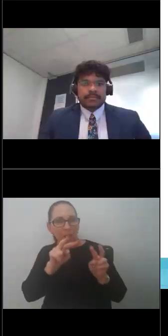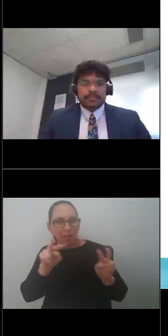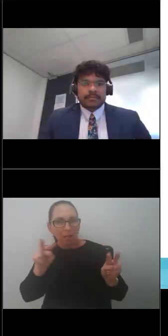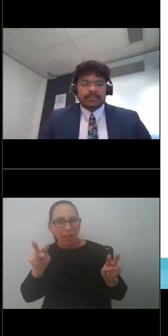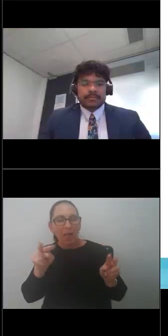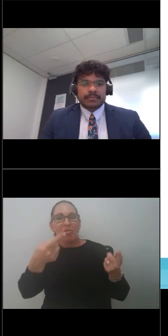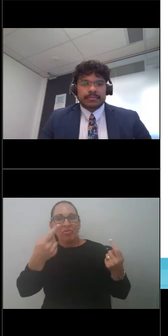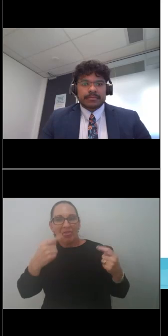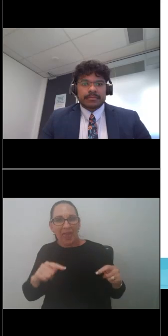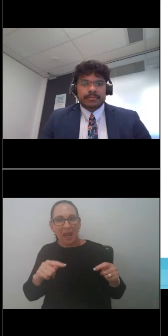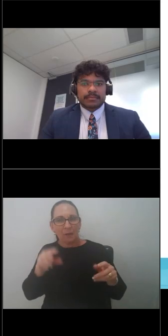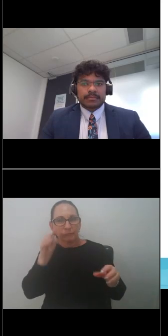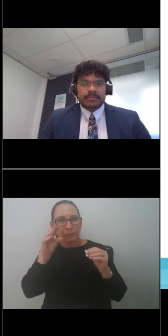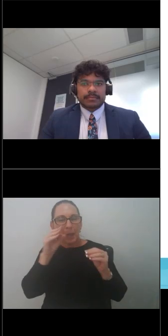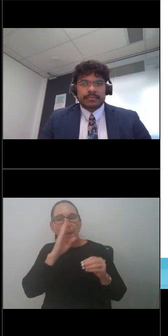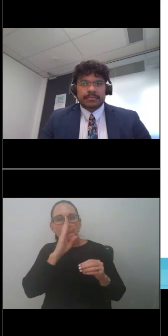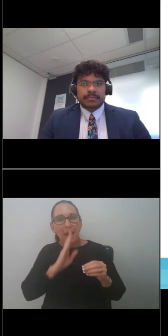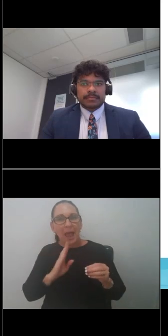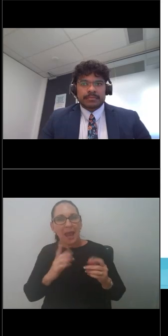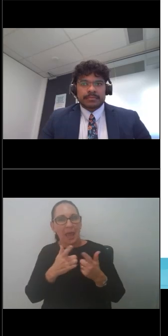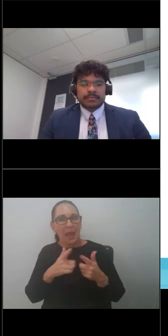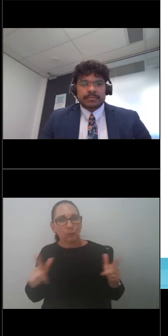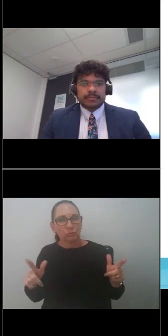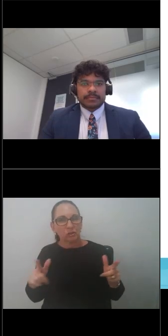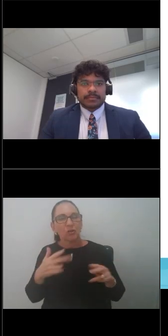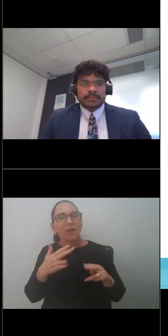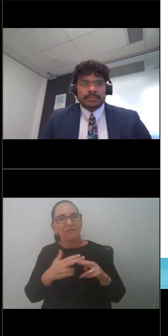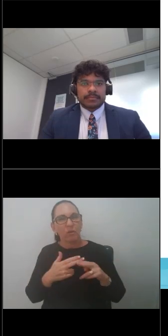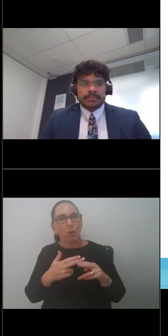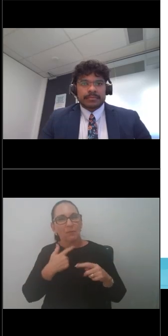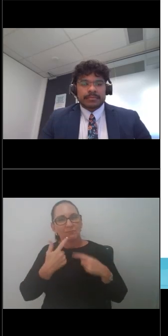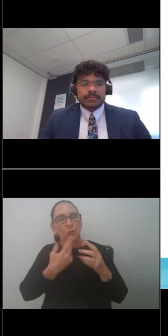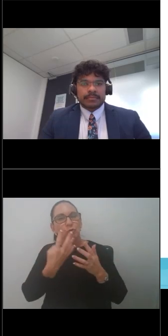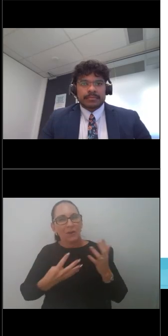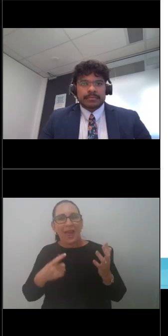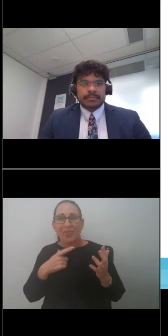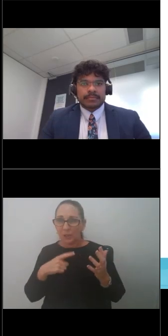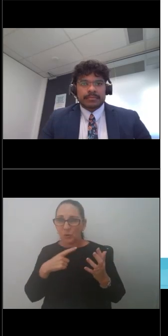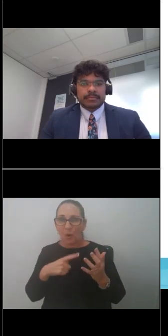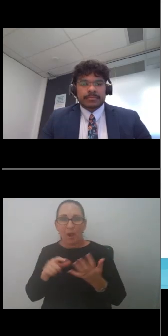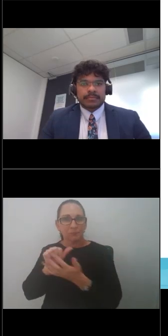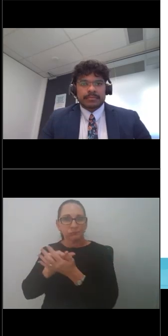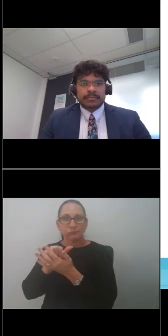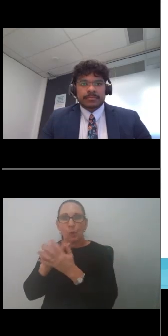of it when breaking down a story so that's why training is really valid because it helps a so